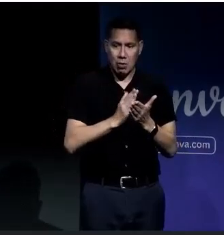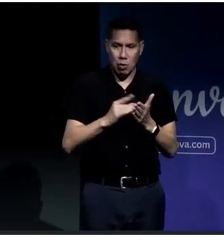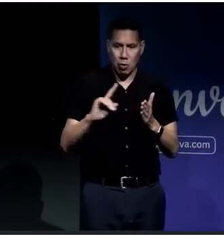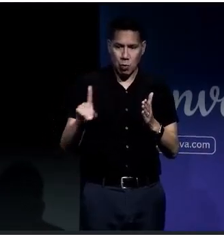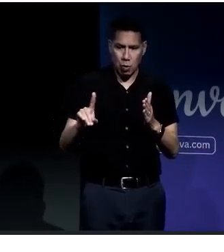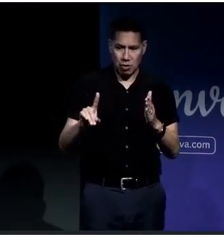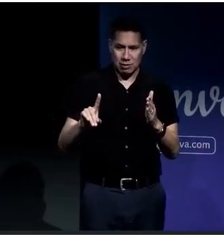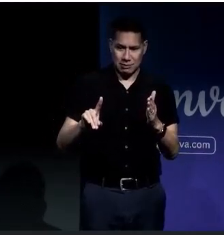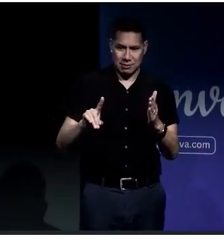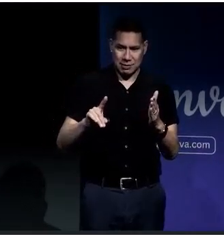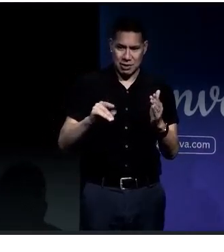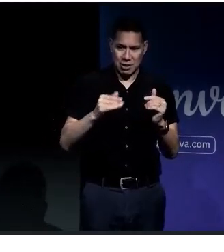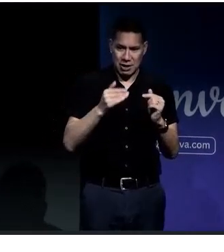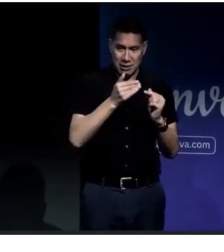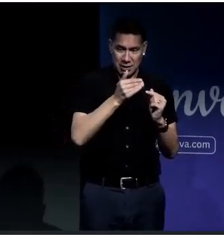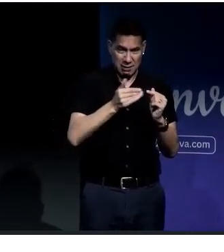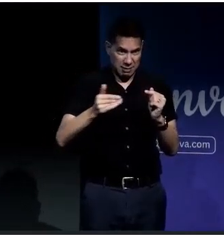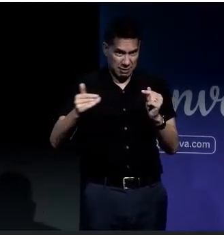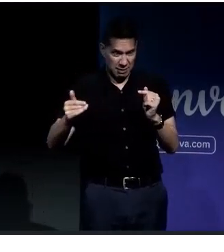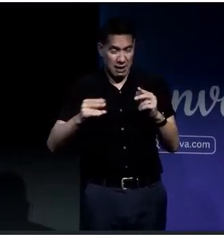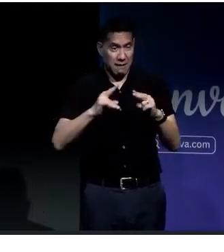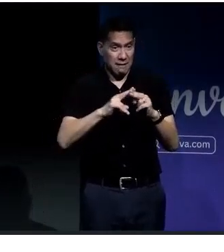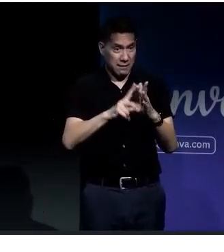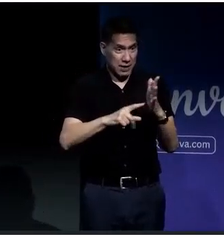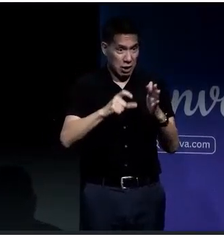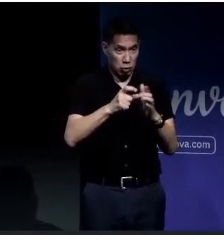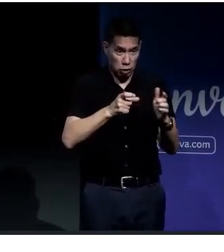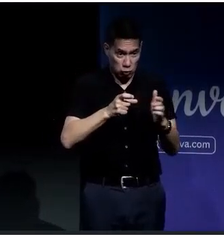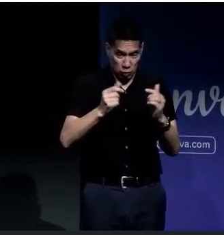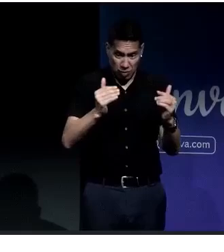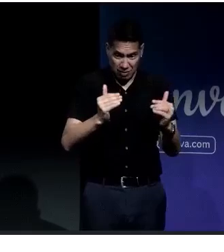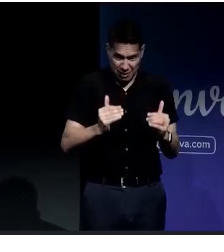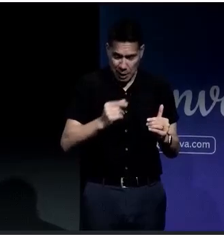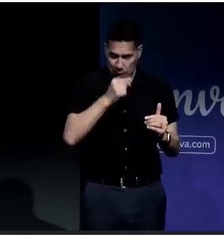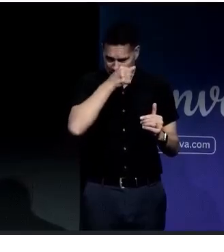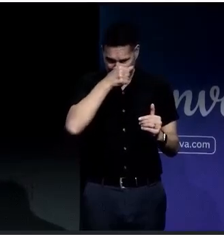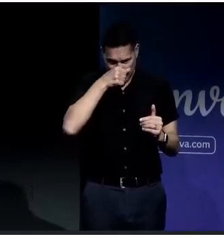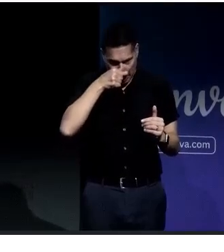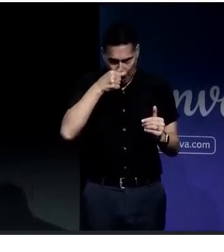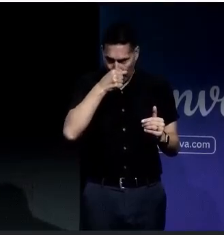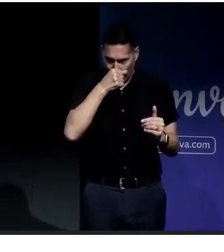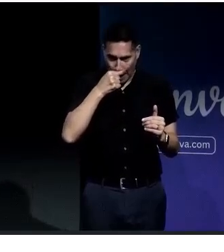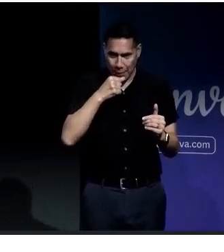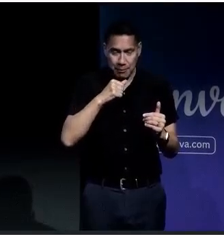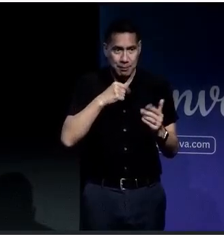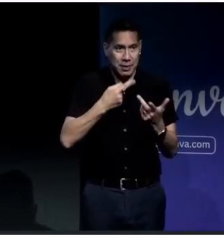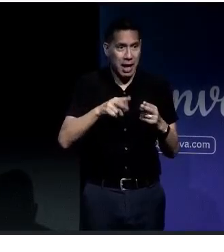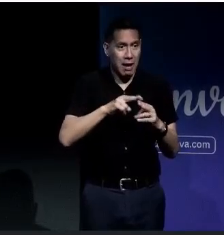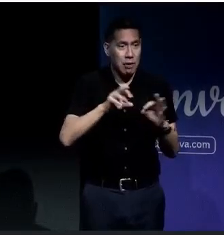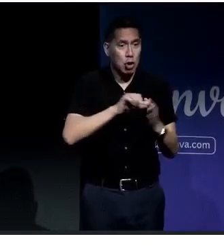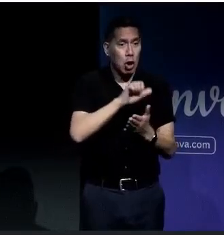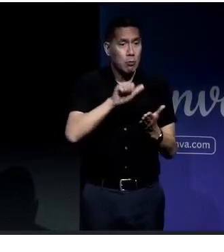field controls, uh, none of that will be picked up if the, the appropriate role isn't added or isn't added correctly.